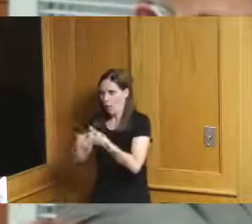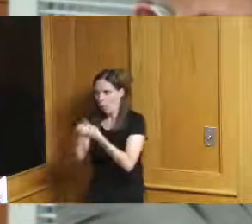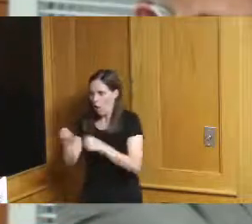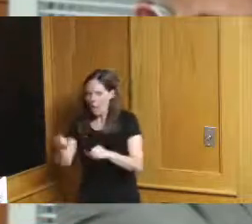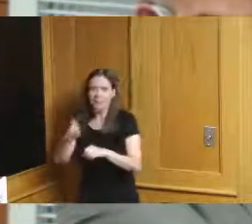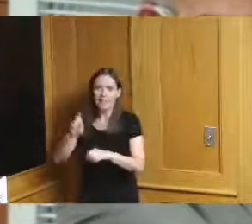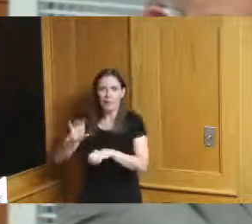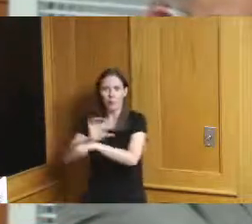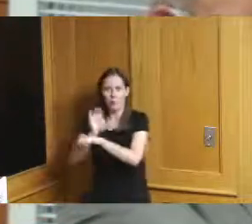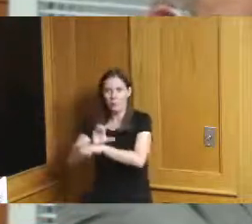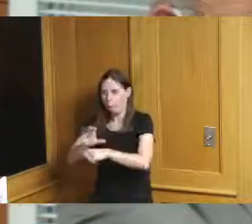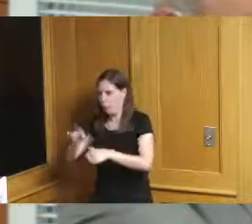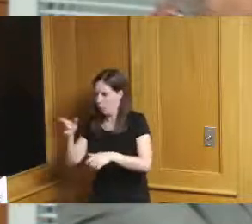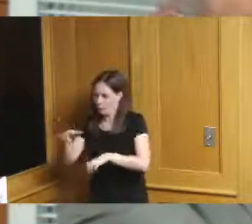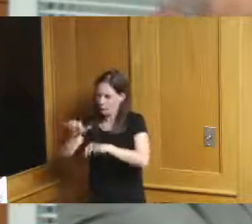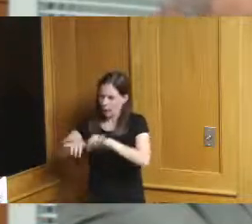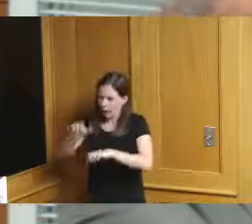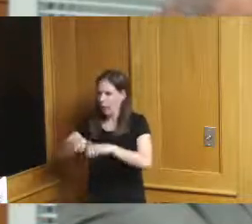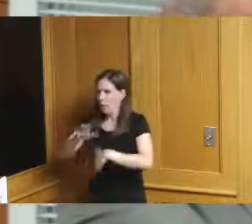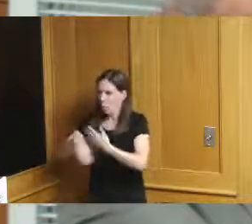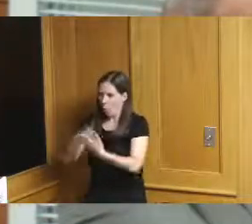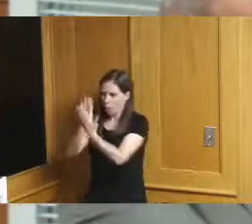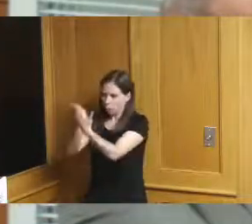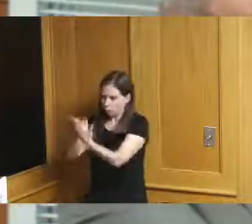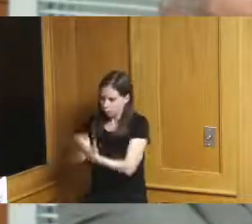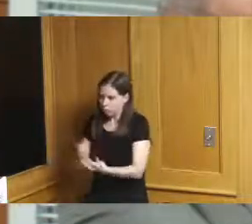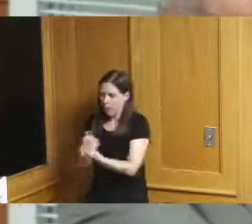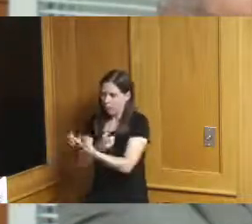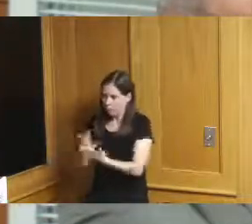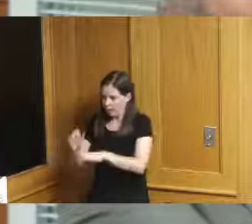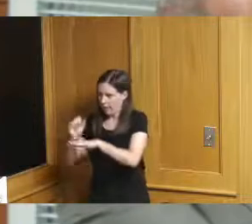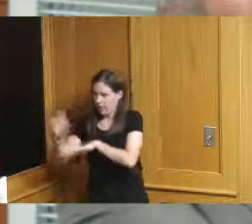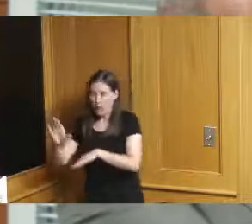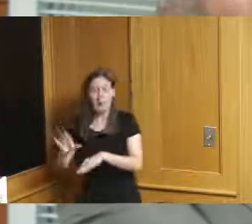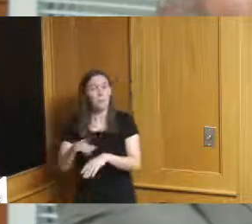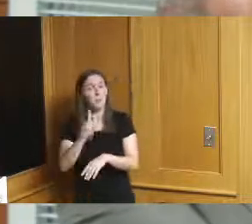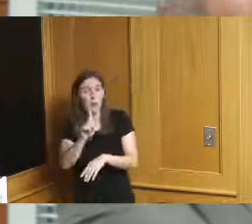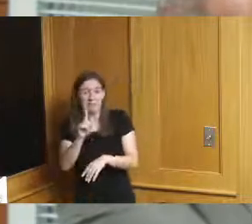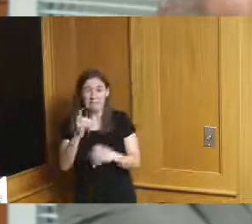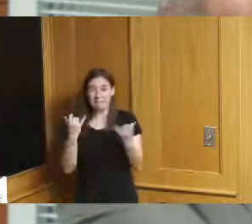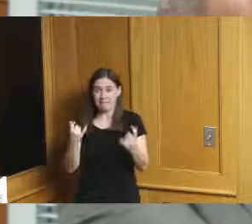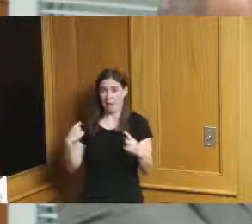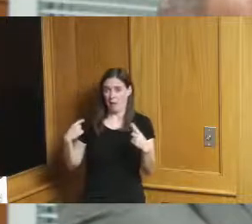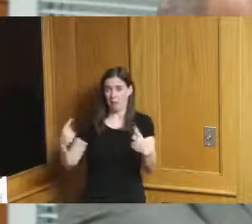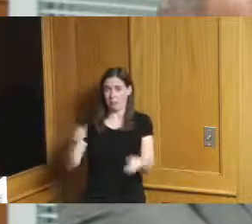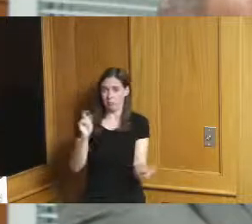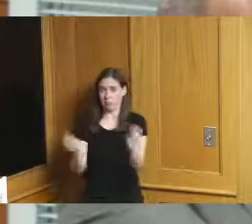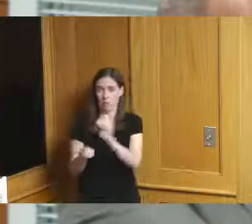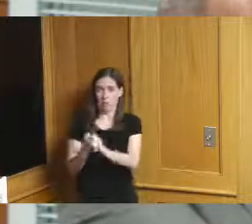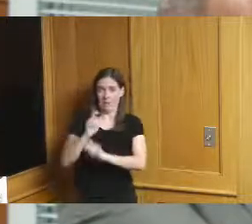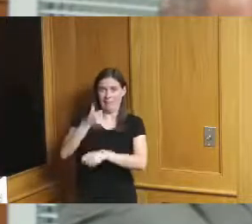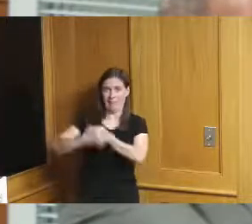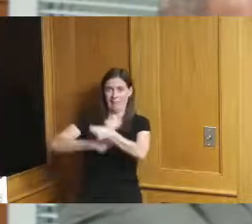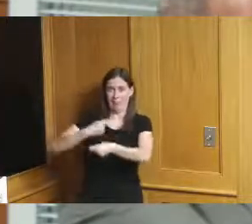in the office but now in the last maybe 10 years you know with the improvement of the internet